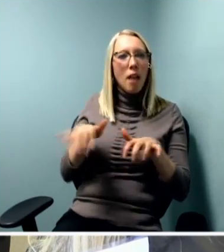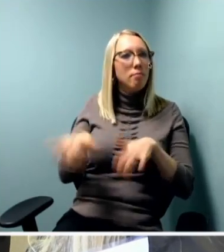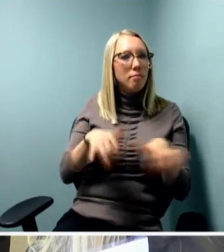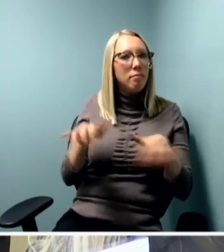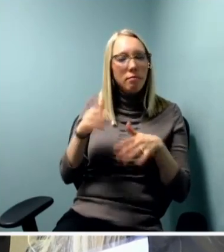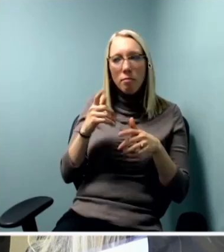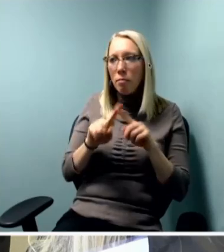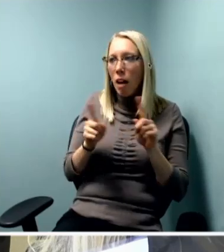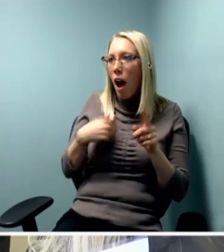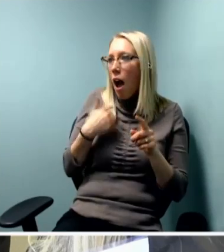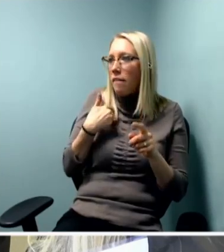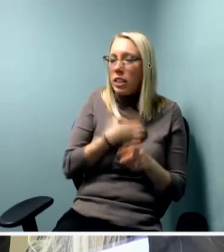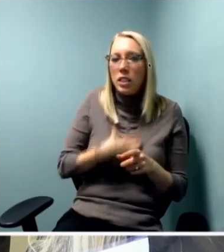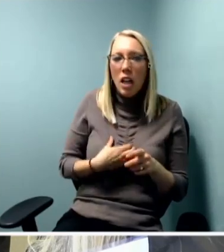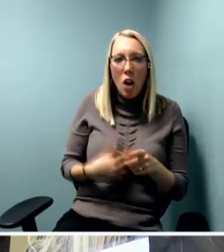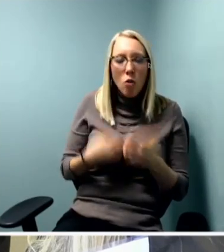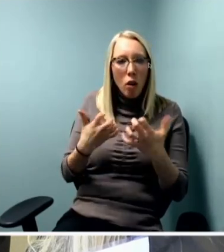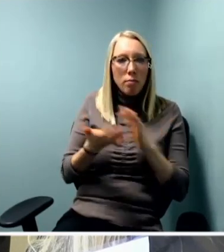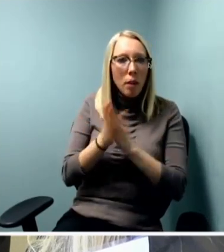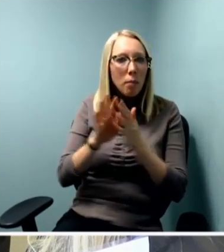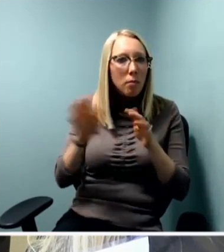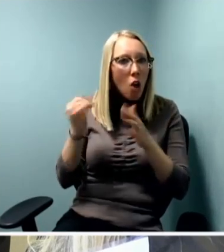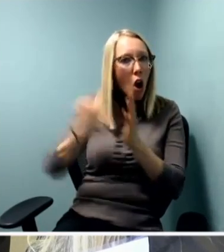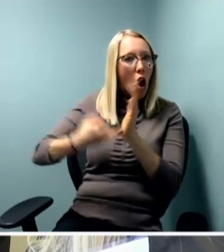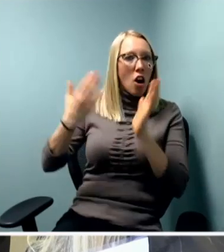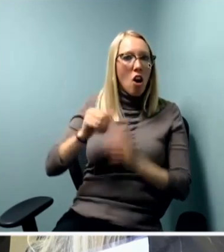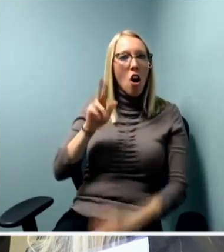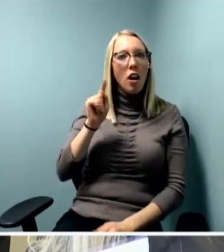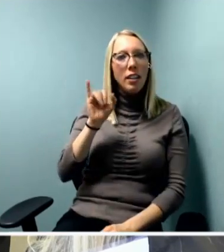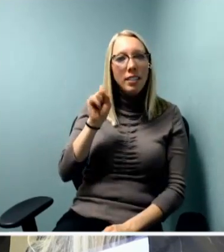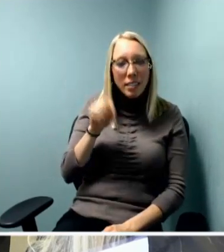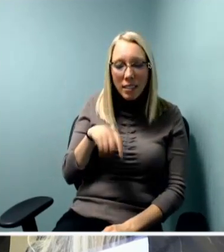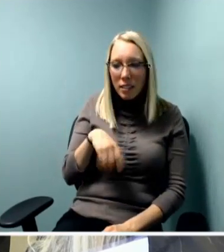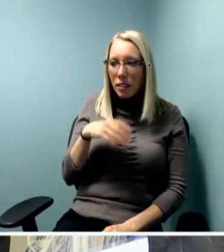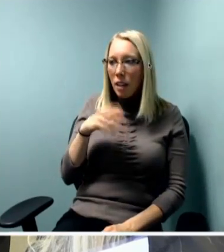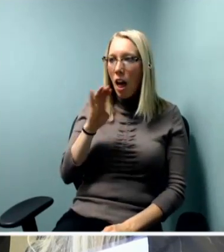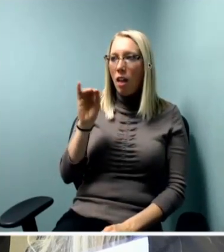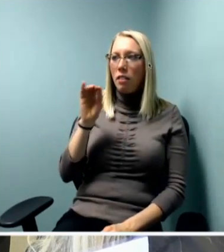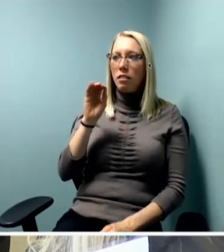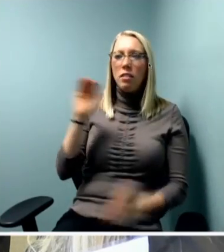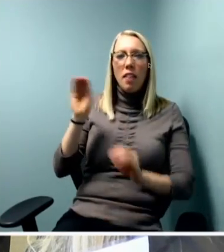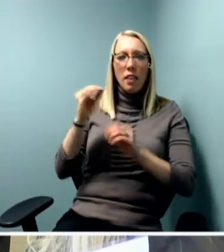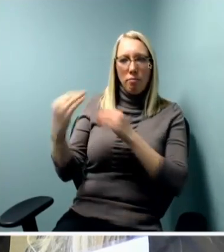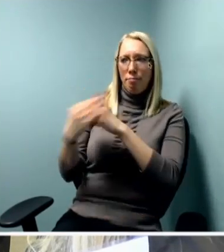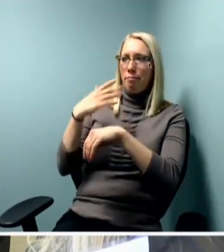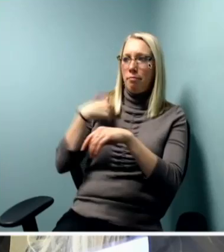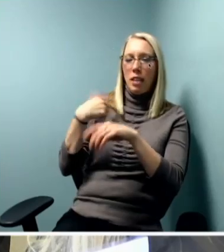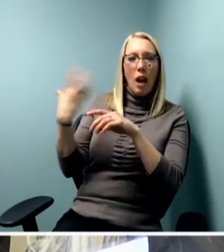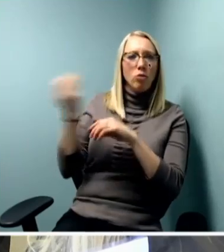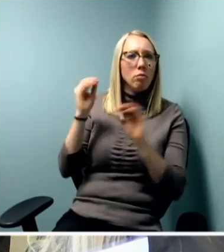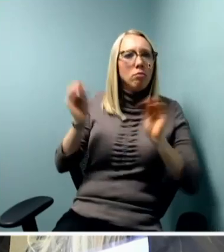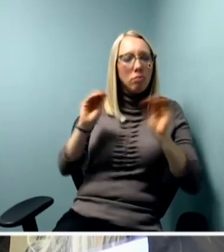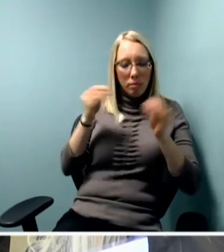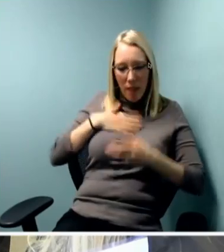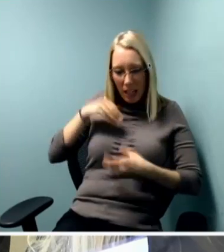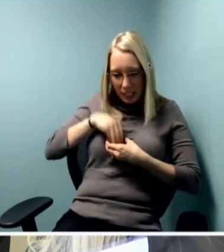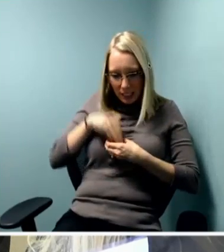Because as an artist, it's not an external motivator. It's an internal need to express your art.